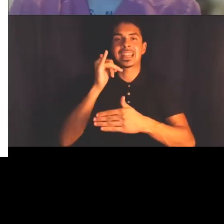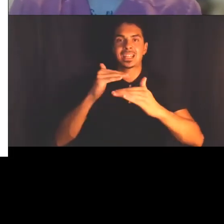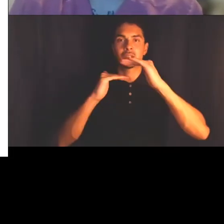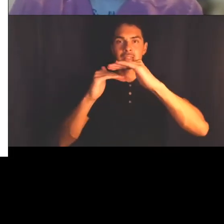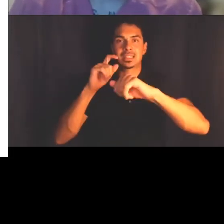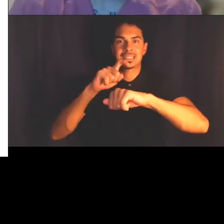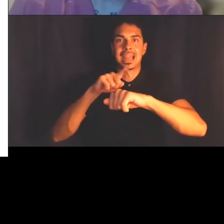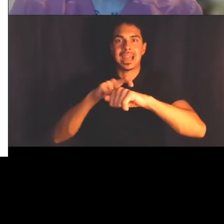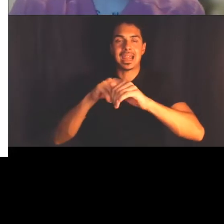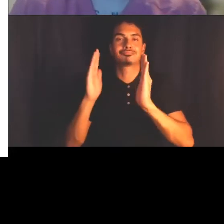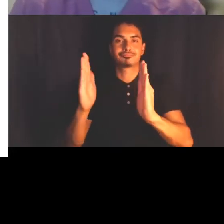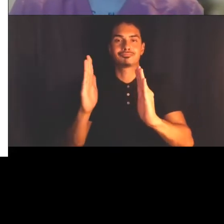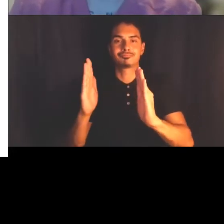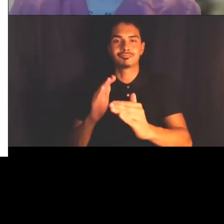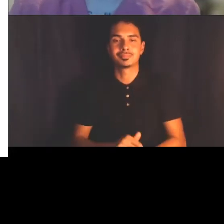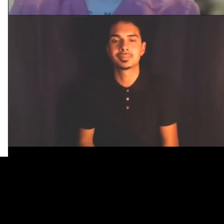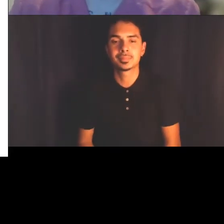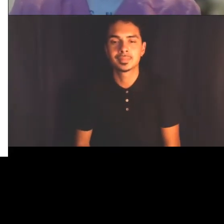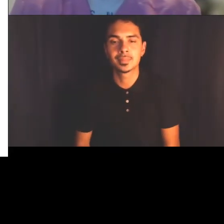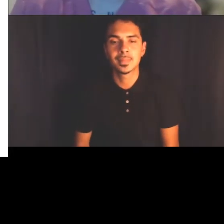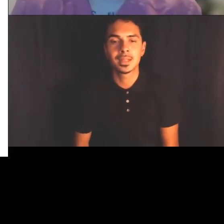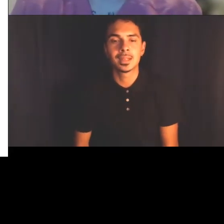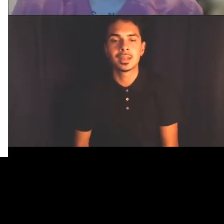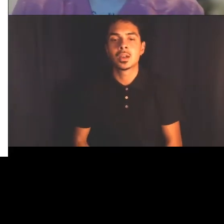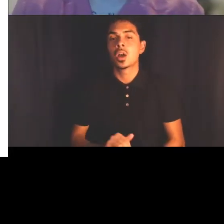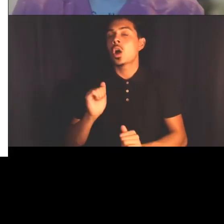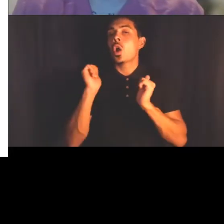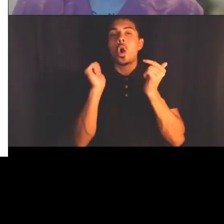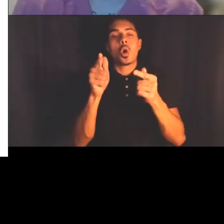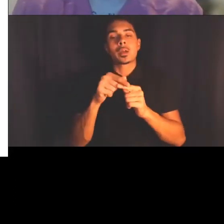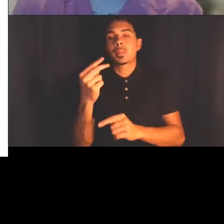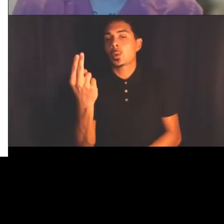or nonbinary folks while on testosterone.